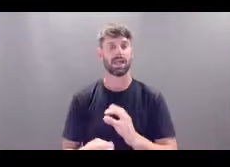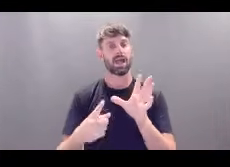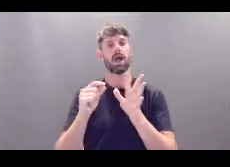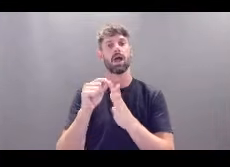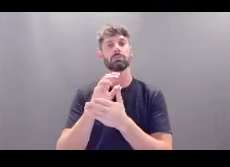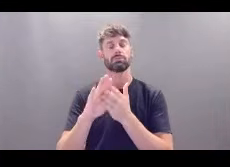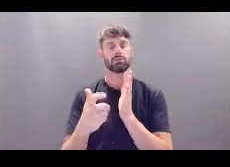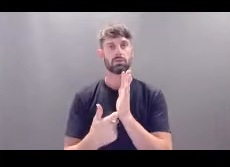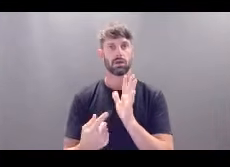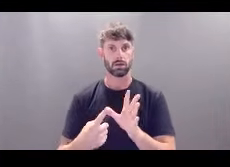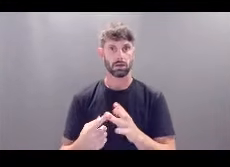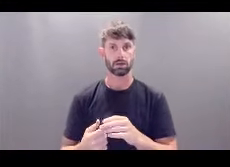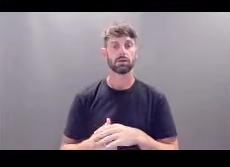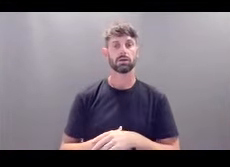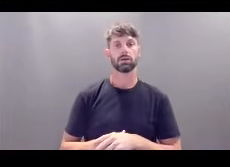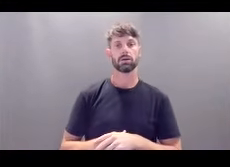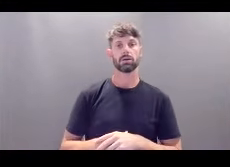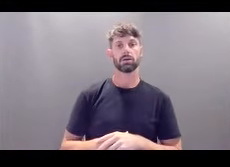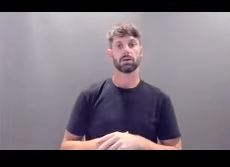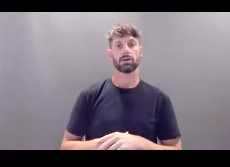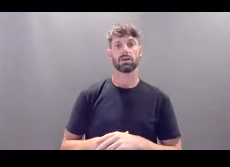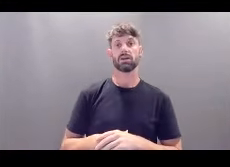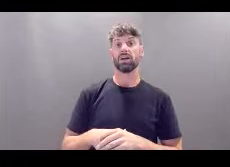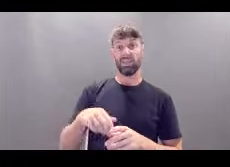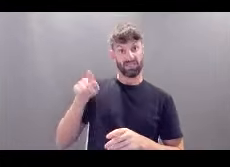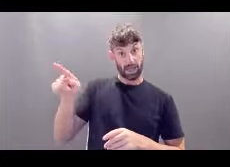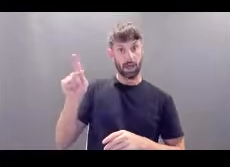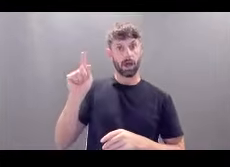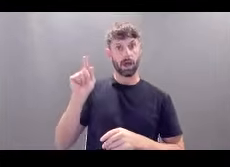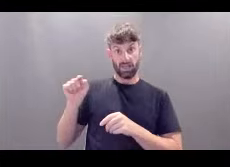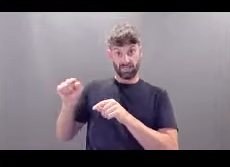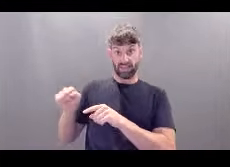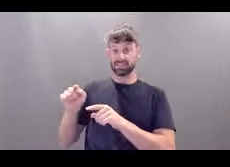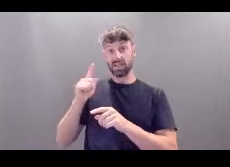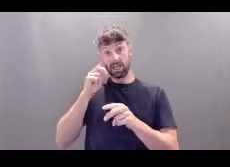They will tell participants what sort of advice they need before they buy their AT.